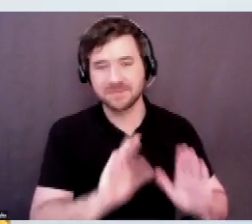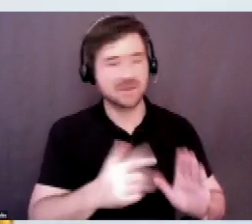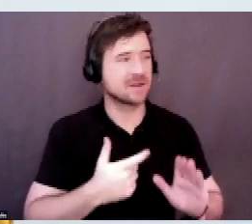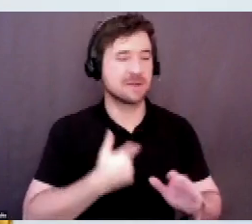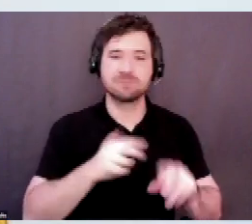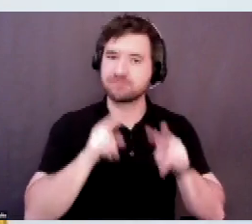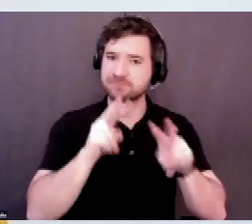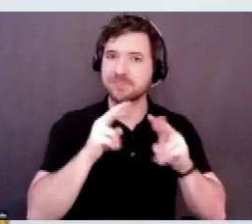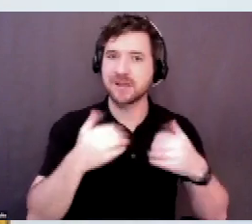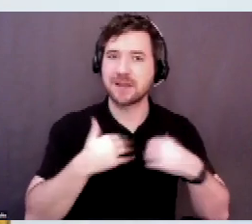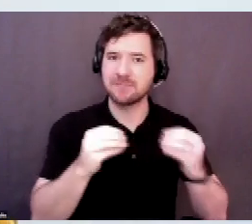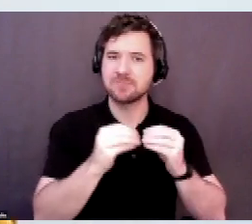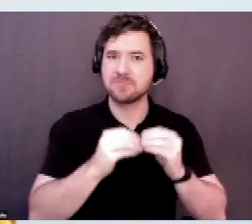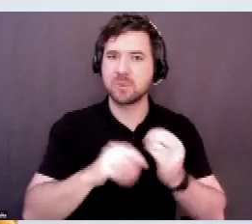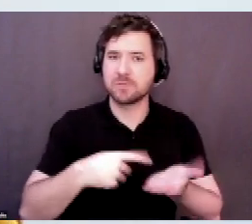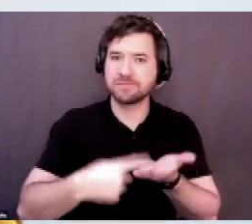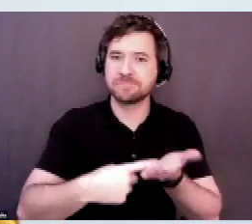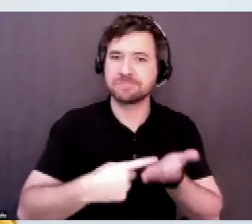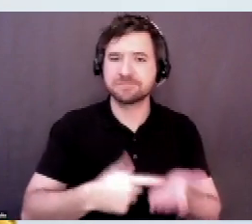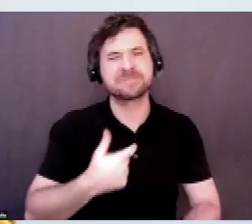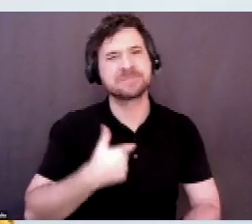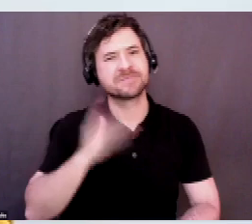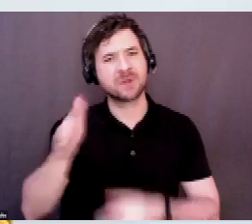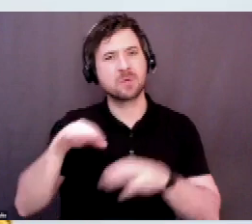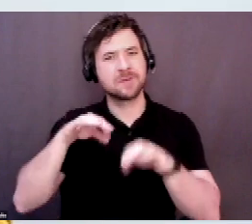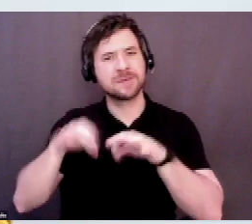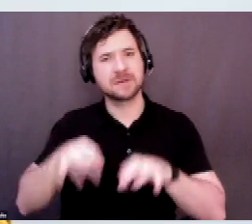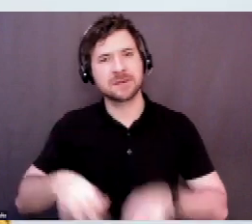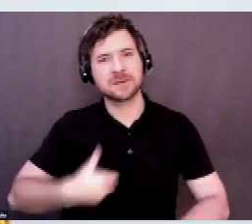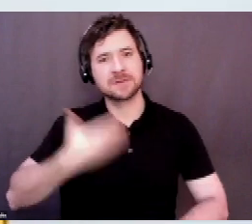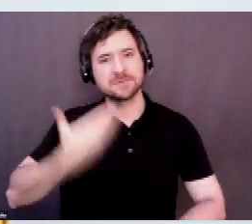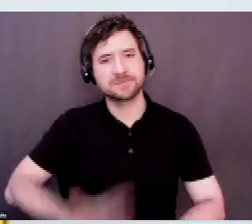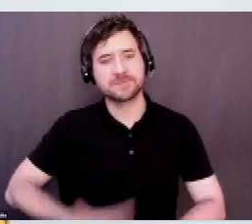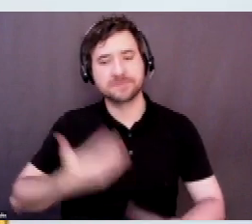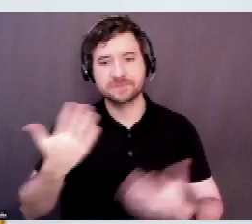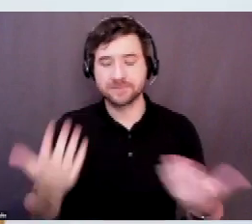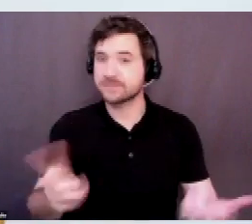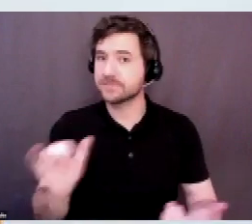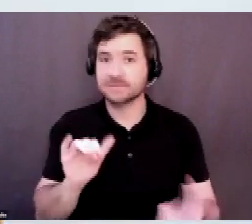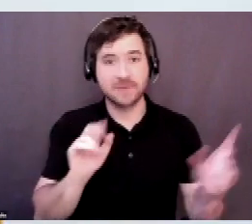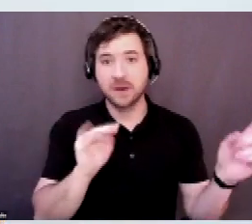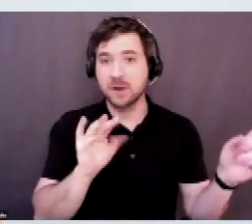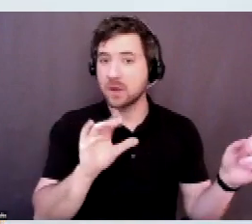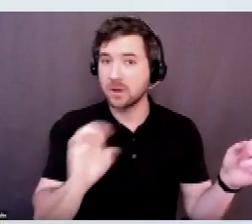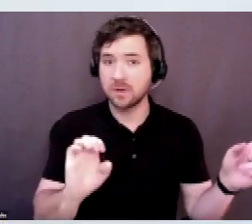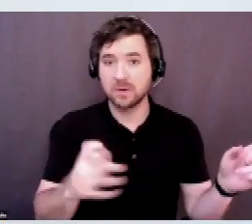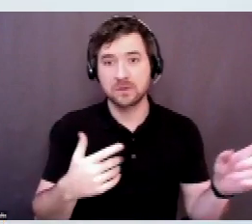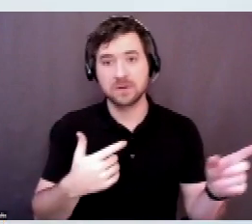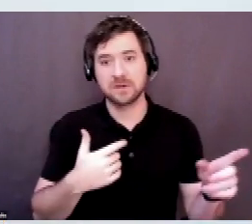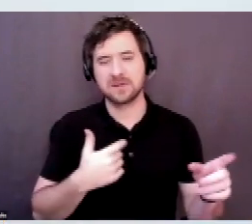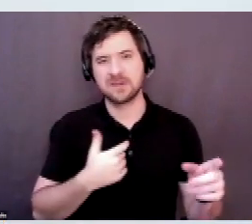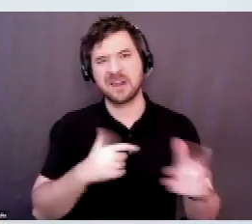I'll just give it a little bit of an overview of myself. Like Nicole, let me start with the visual description.